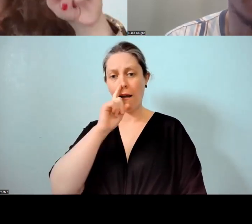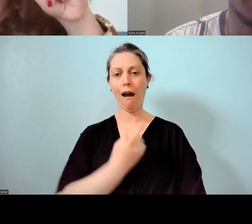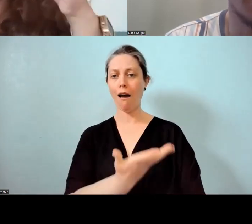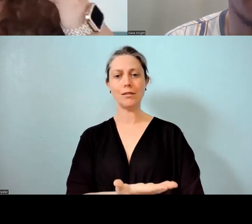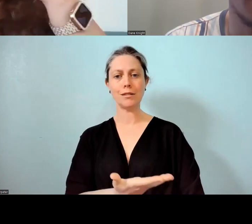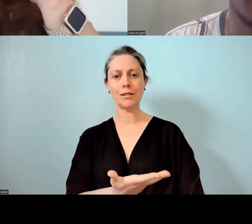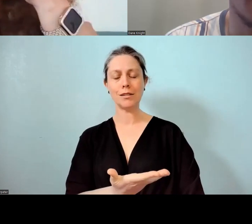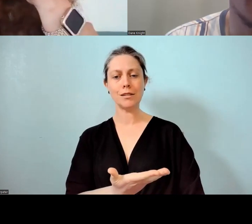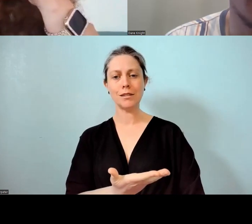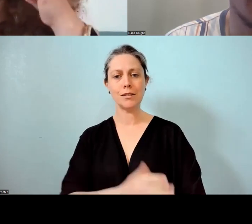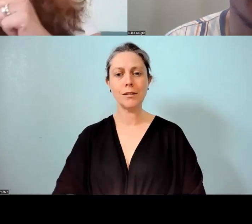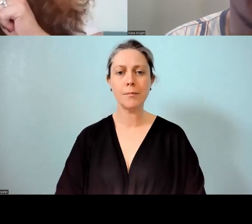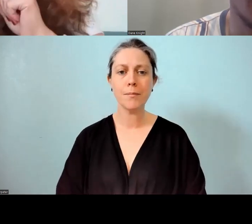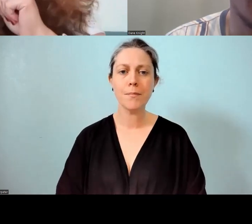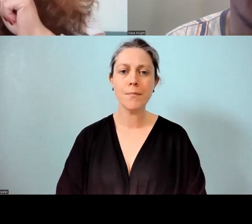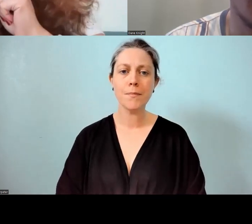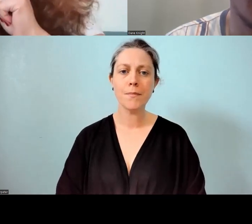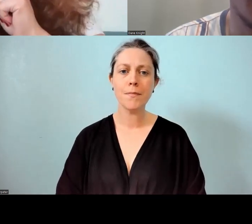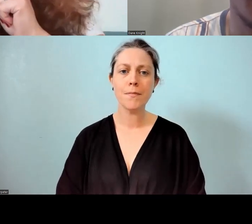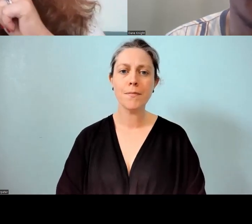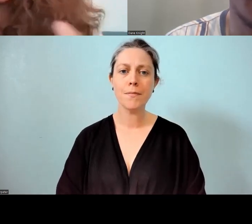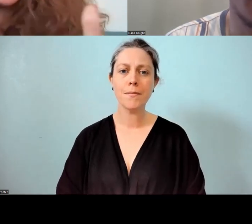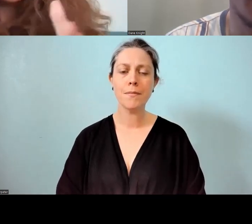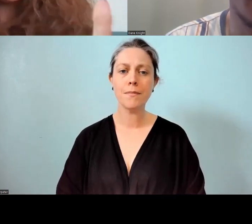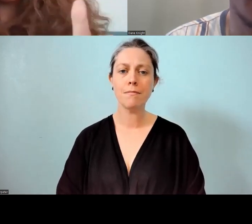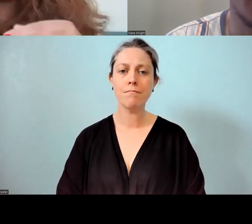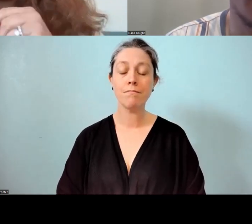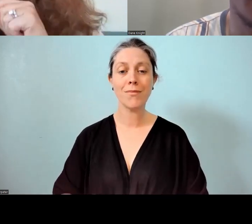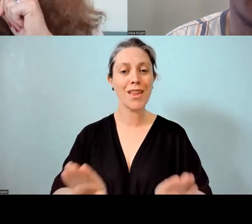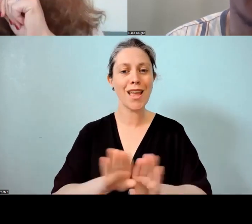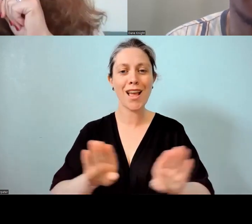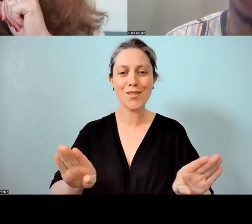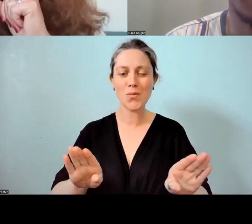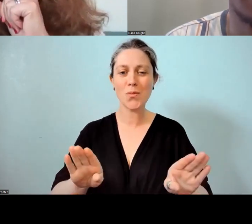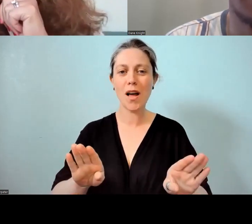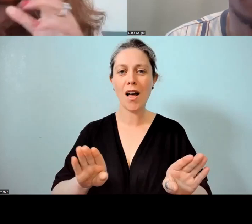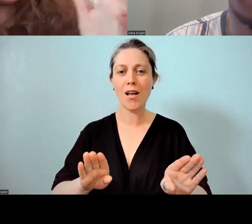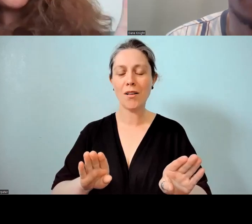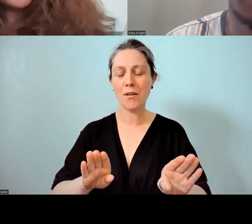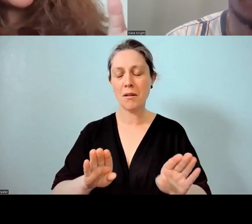And the other thing I've learned recently, you know, through my engagement with disabled people, you know,